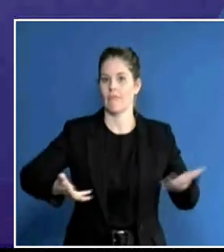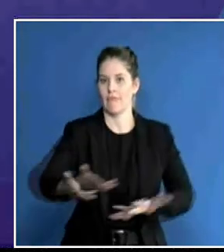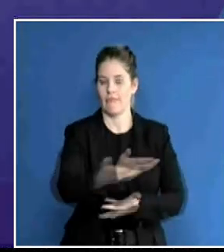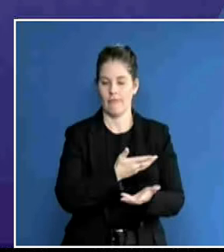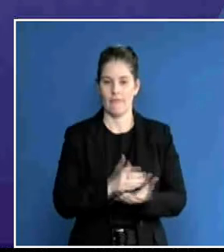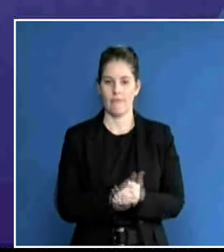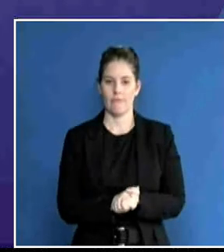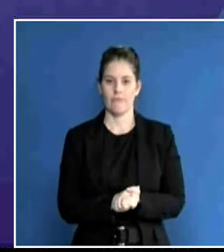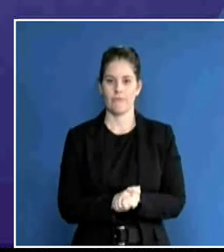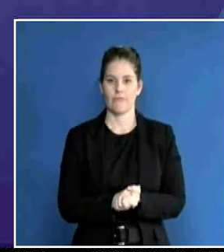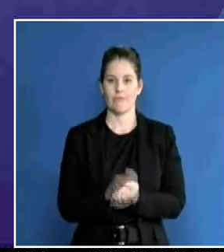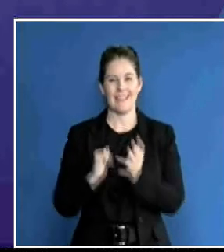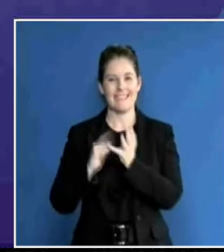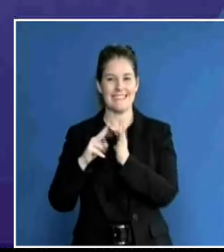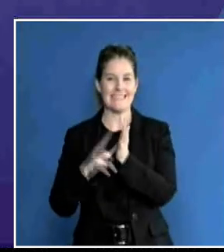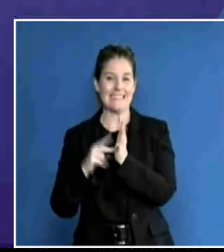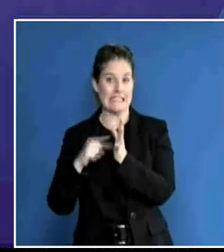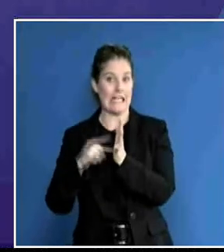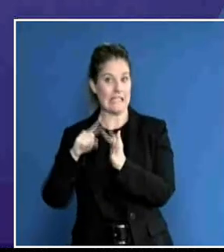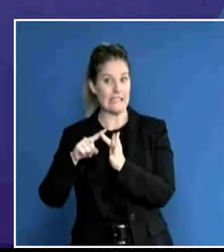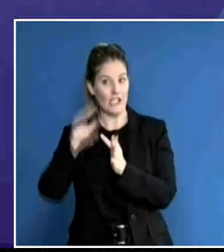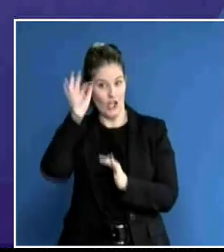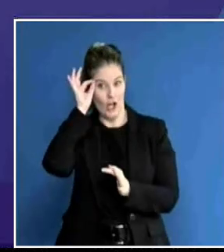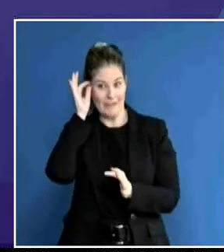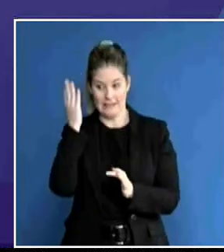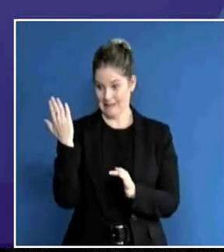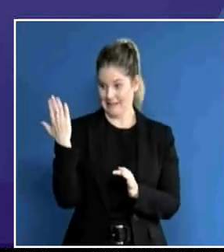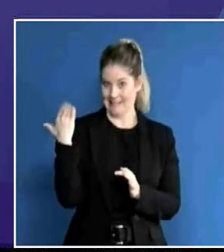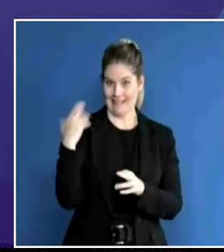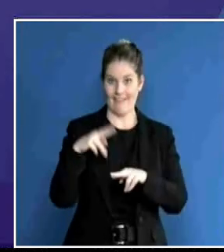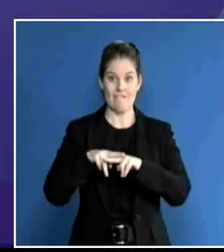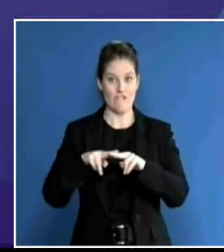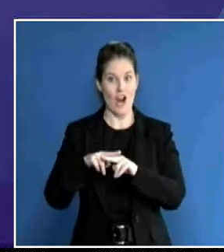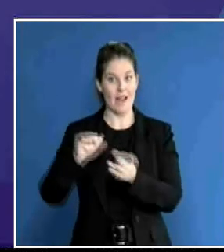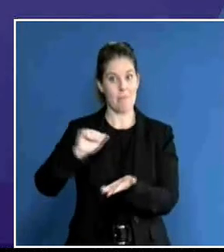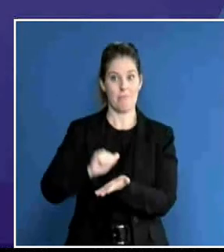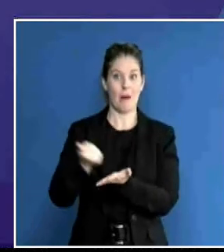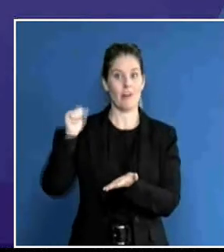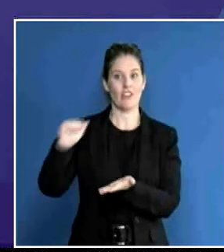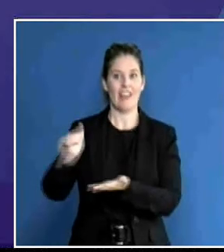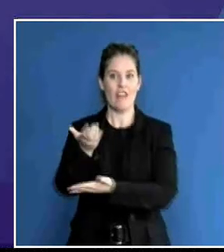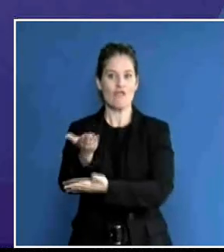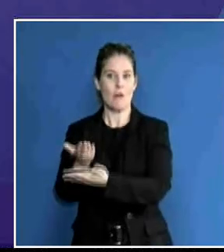last Friday, entitled Purpose, Intent and Adequacy of the Disability Support Pension.